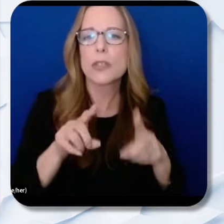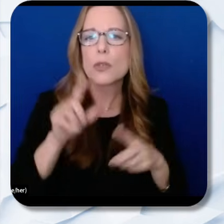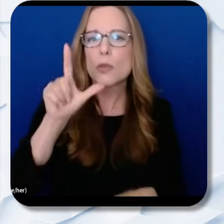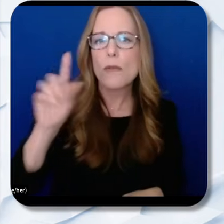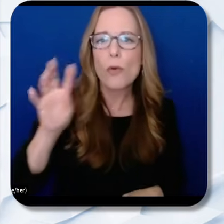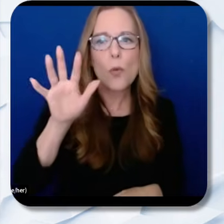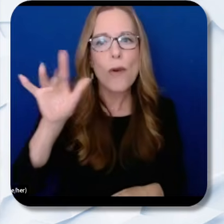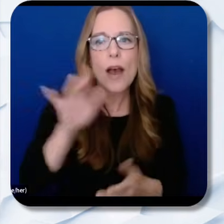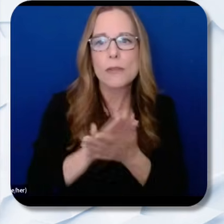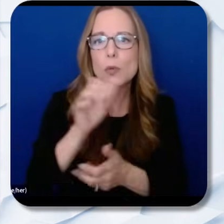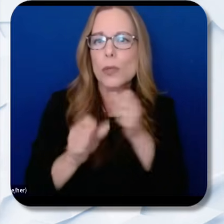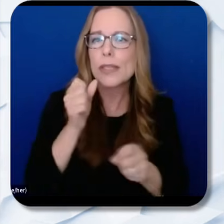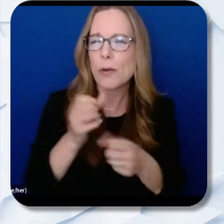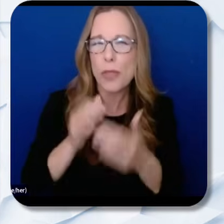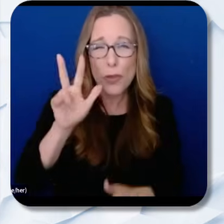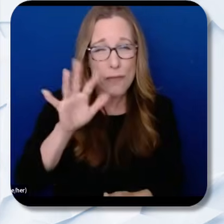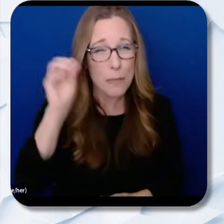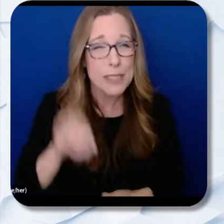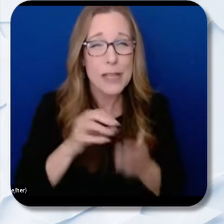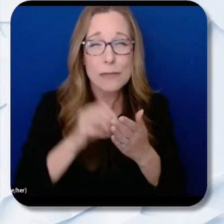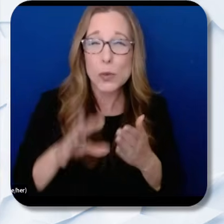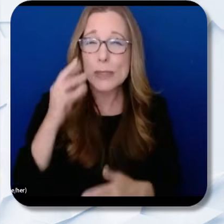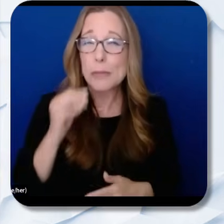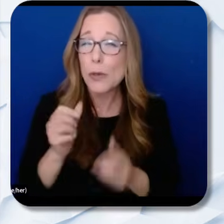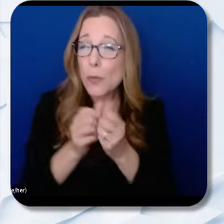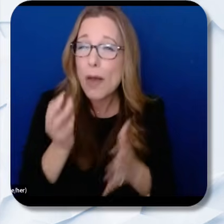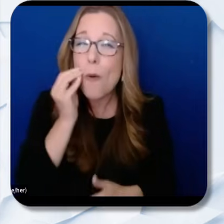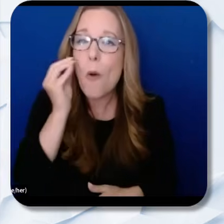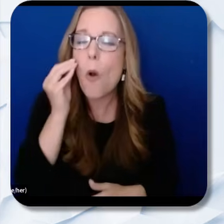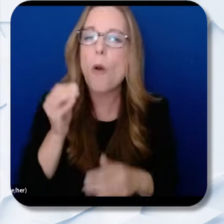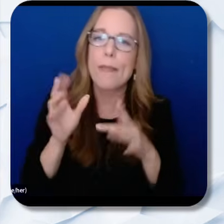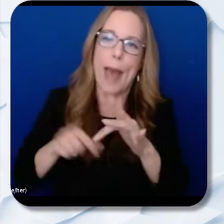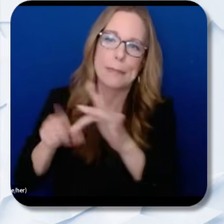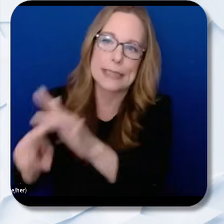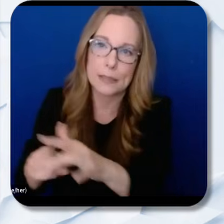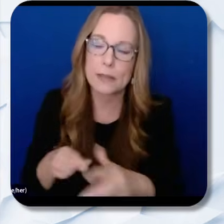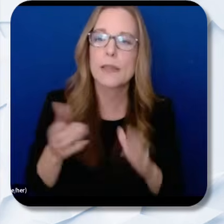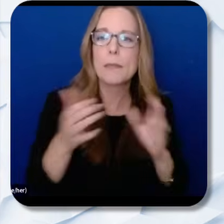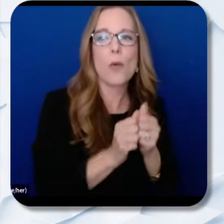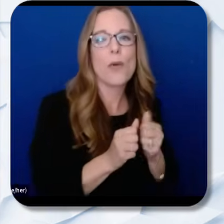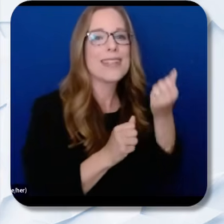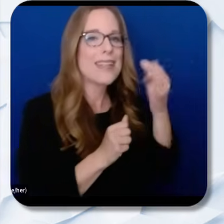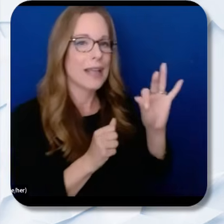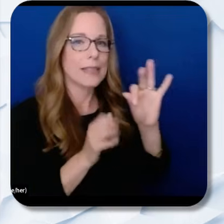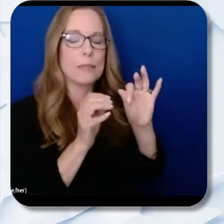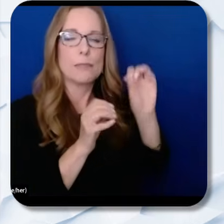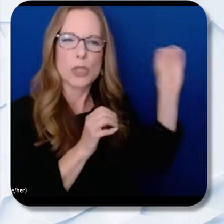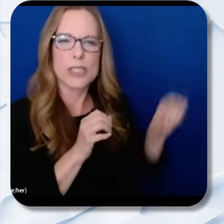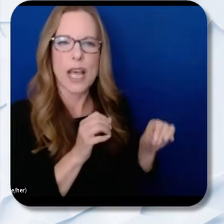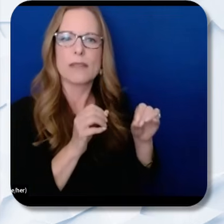And our graduation rate for students experiencing homelessness was 76% compared with 87% statewide.